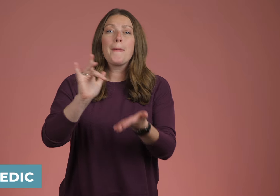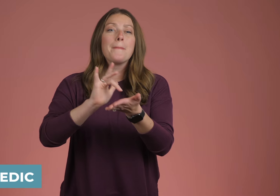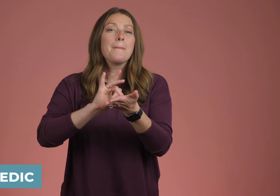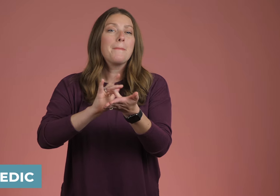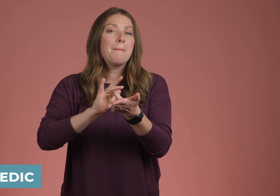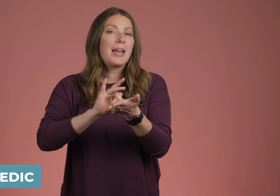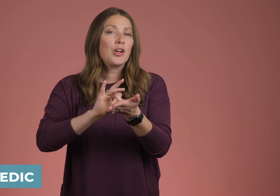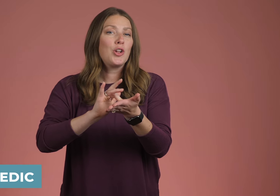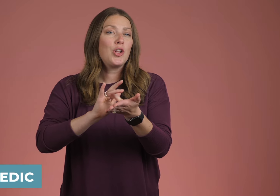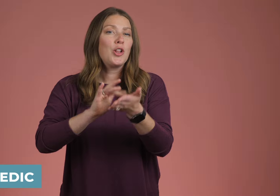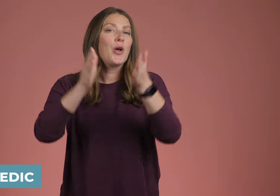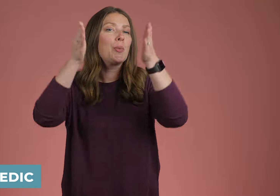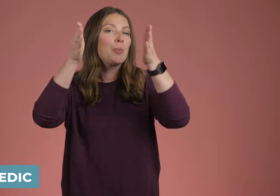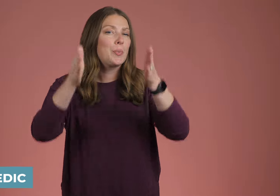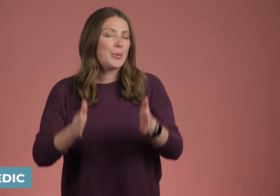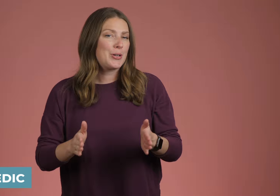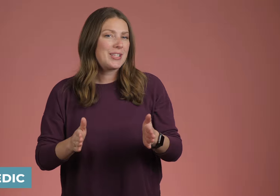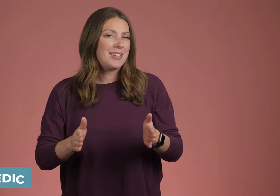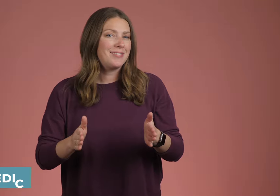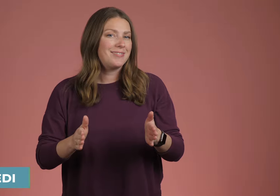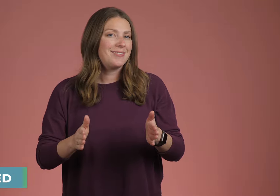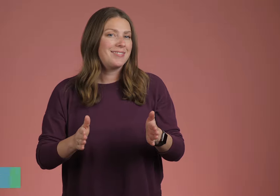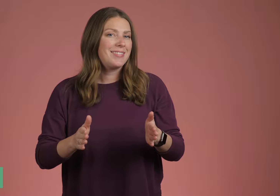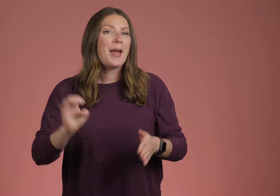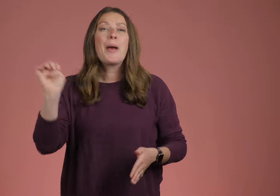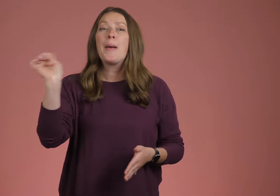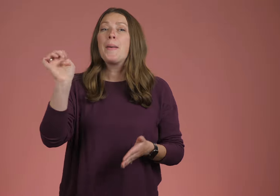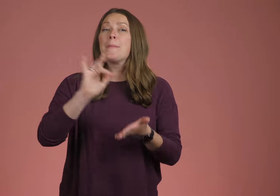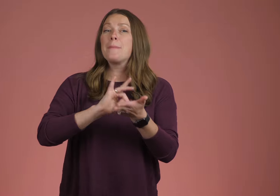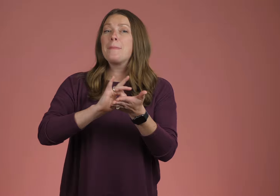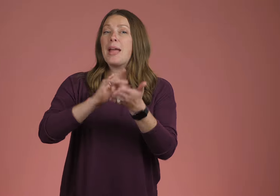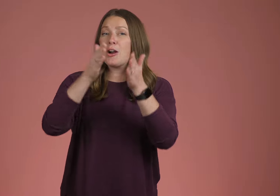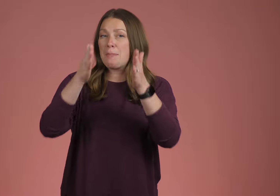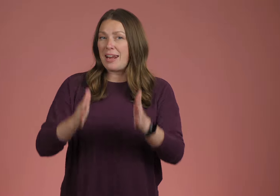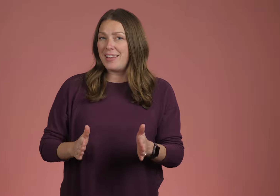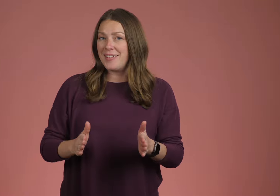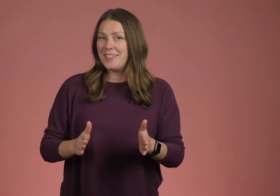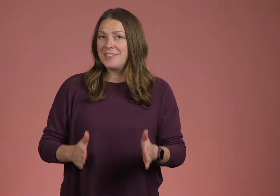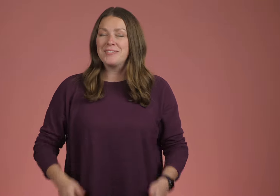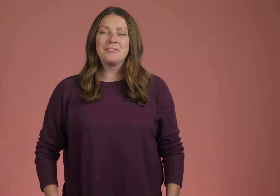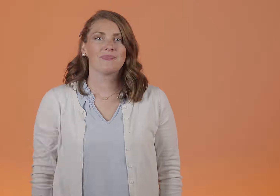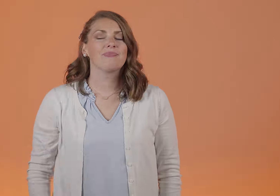medical person. Paramedic.